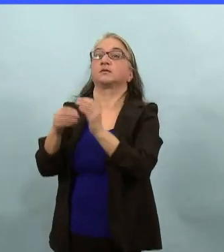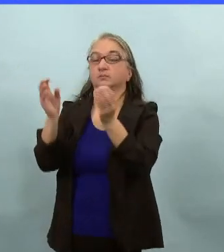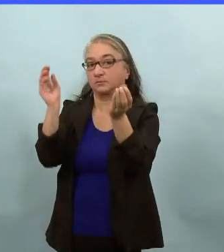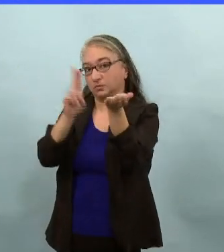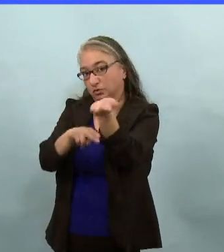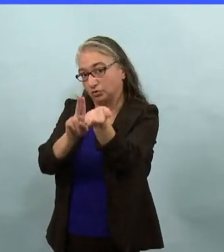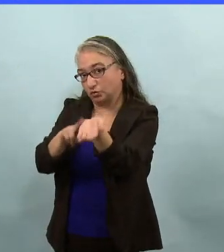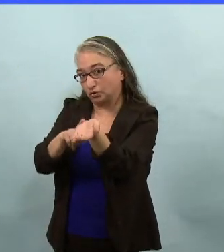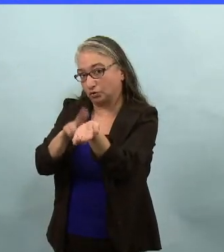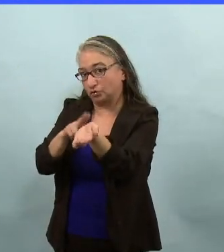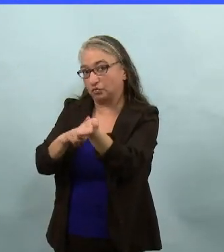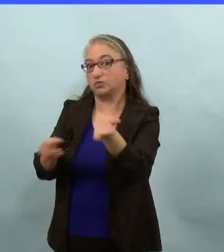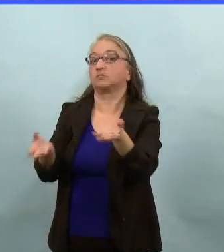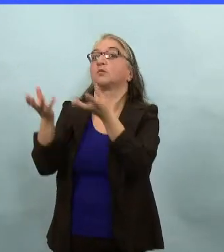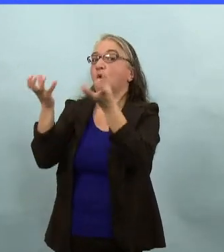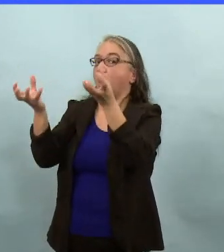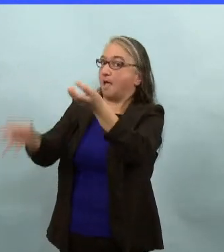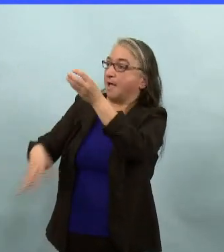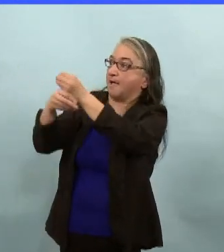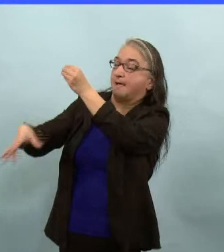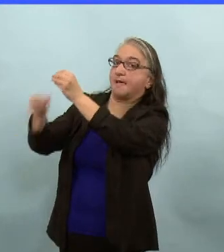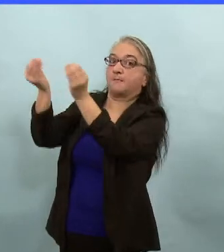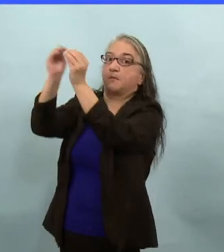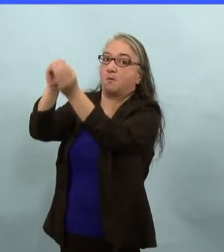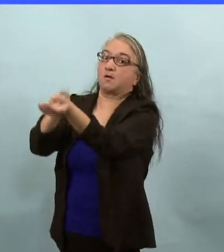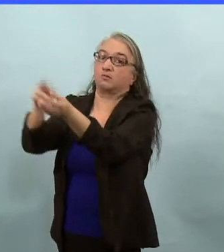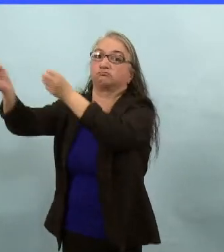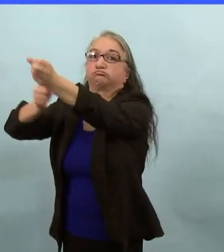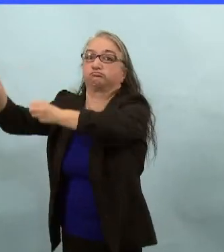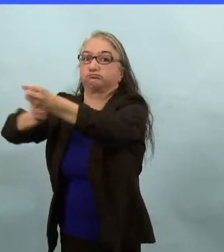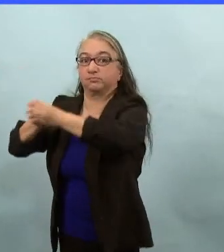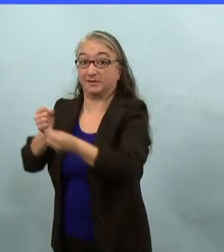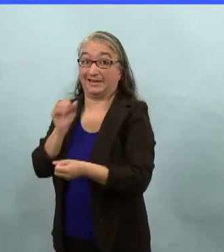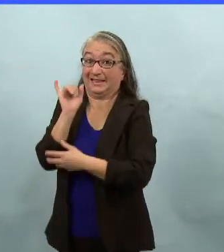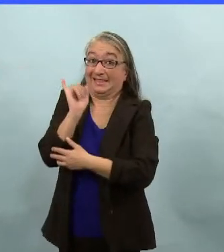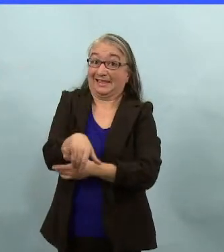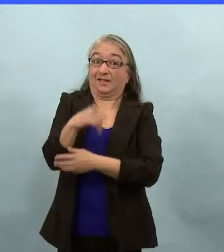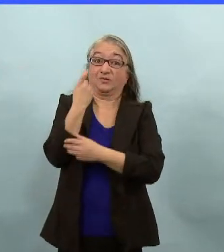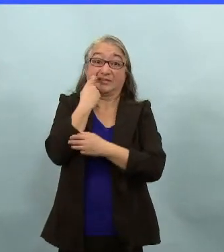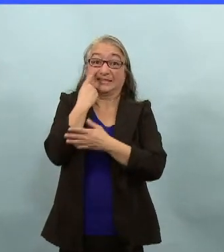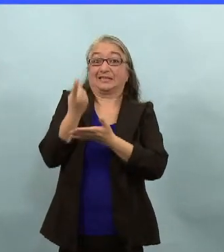minister met with darlene jackson earlier this week uh with from the management nurses union to